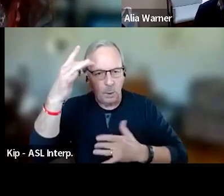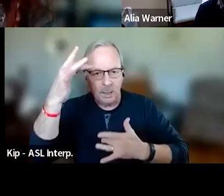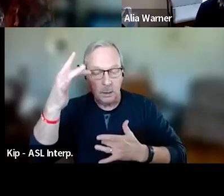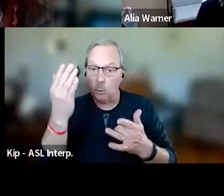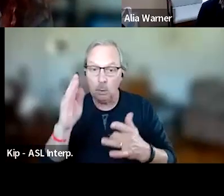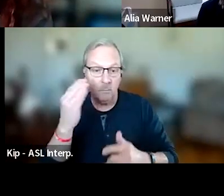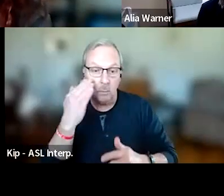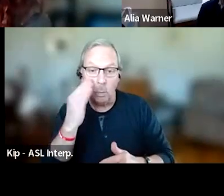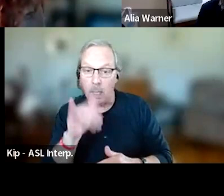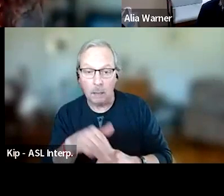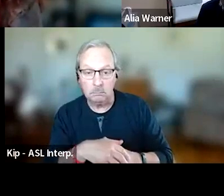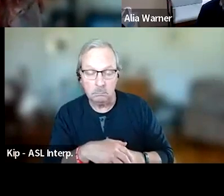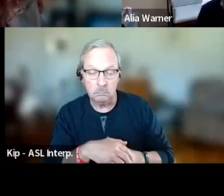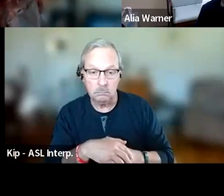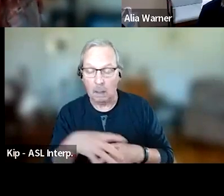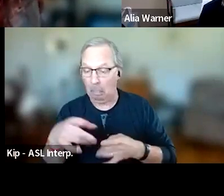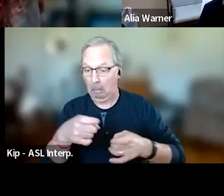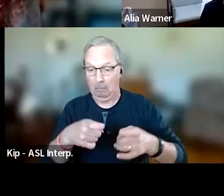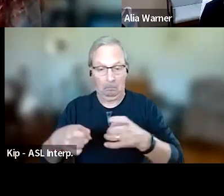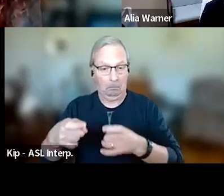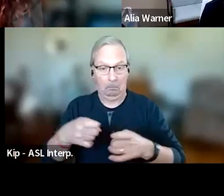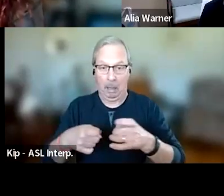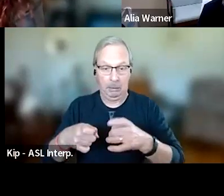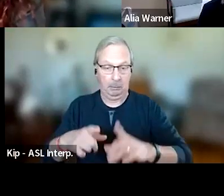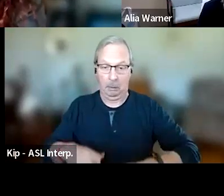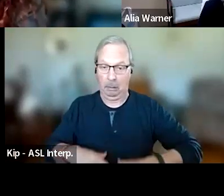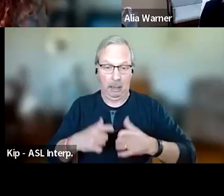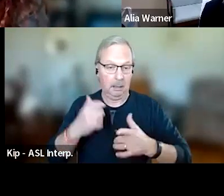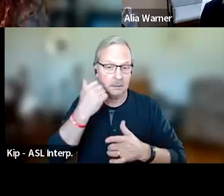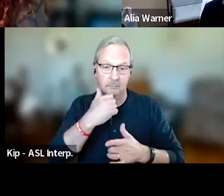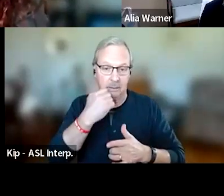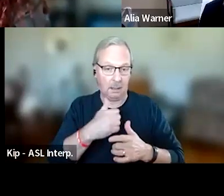'Cause they're managing their lives and their days like everybody else.